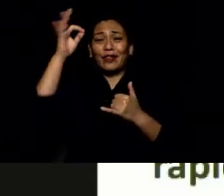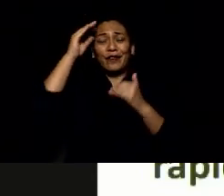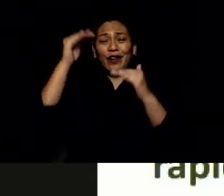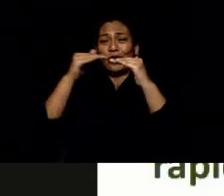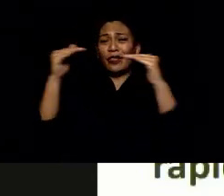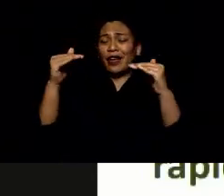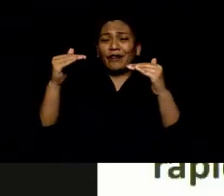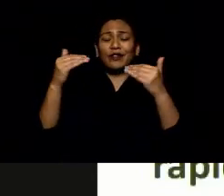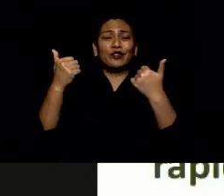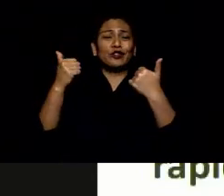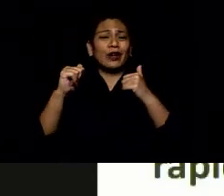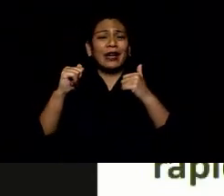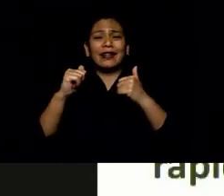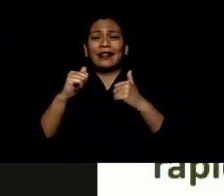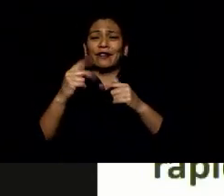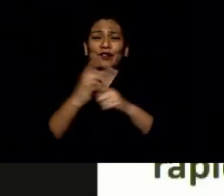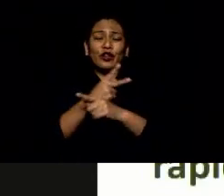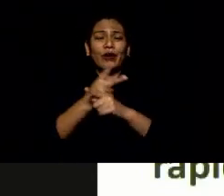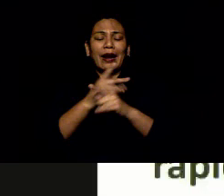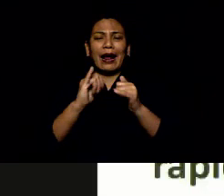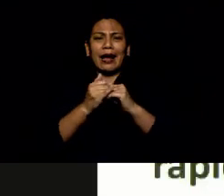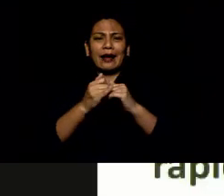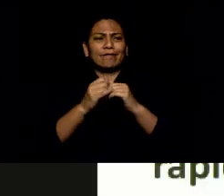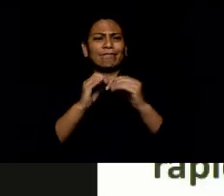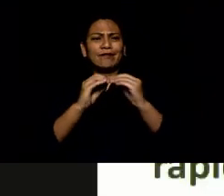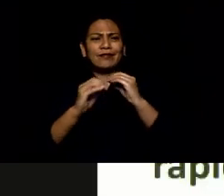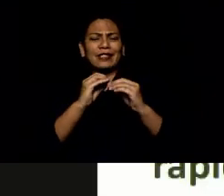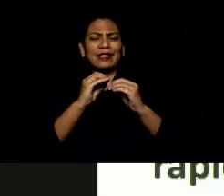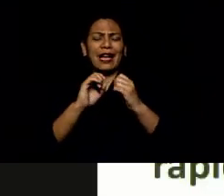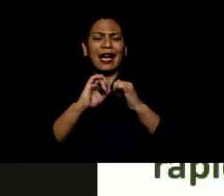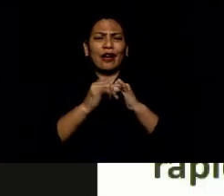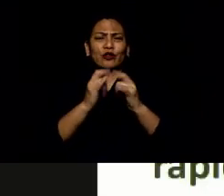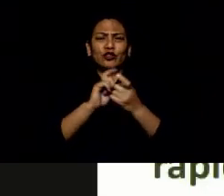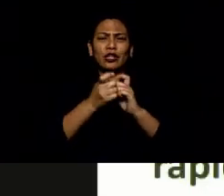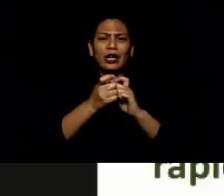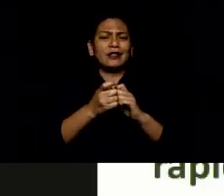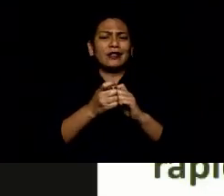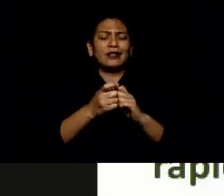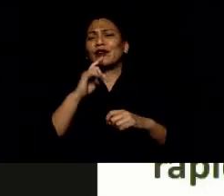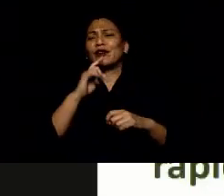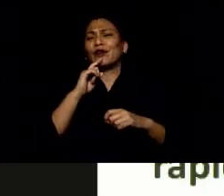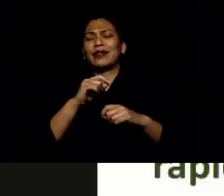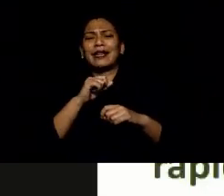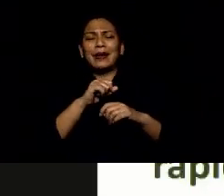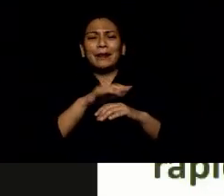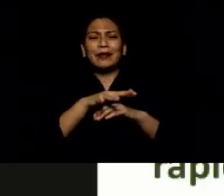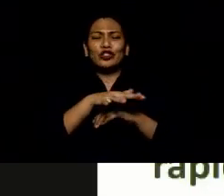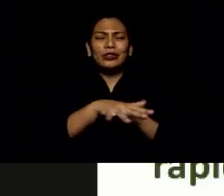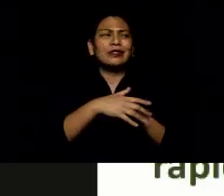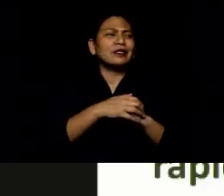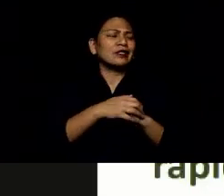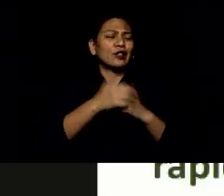a price on carbon pollution, to offer incentives, to buy electric vehicles